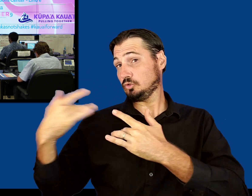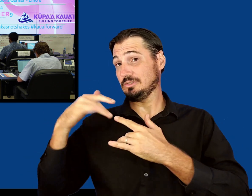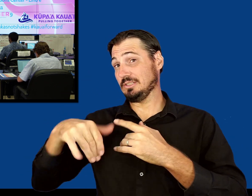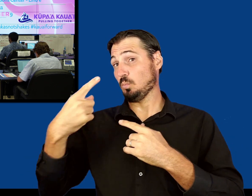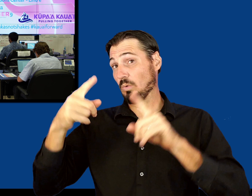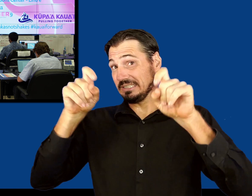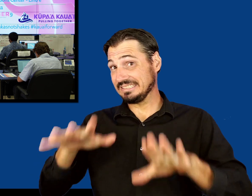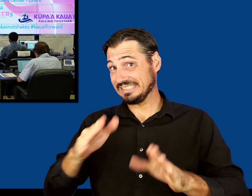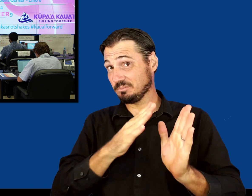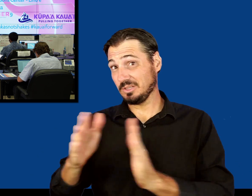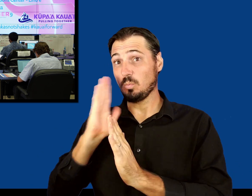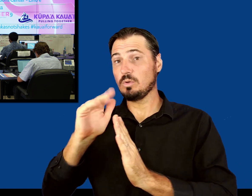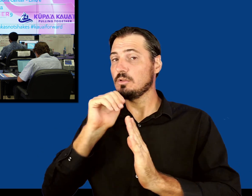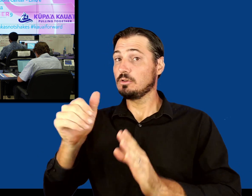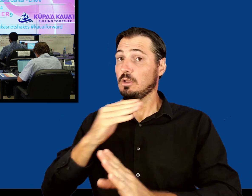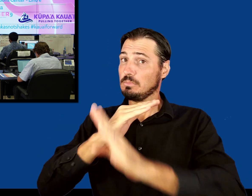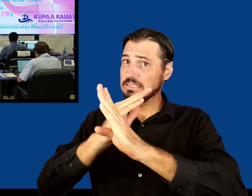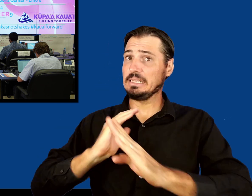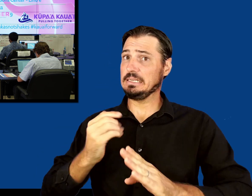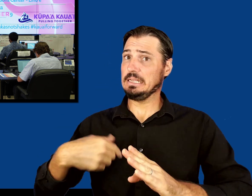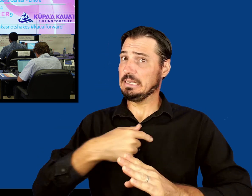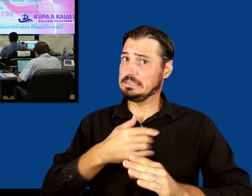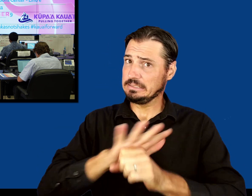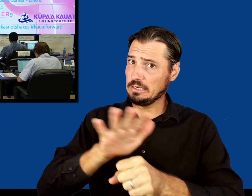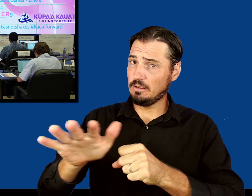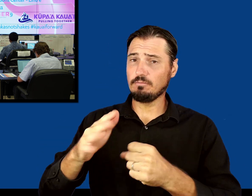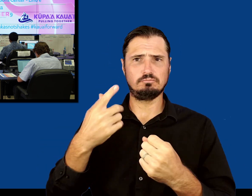community, which has enjoyed several months of low to no active cases